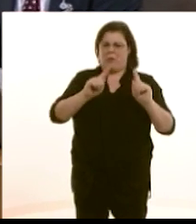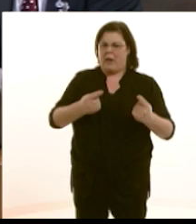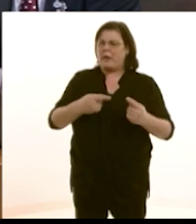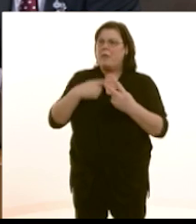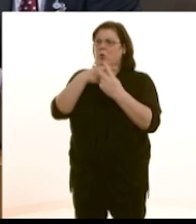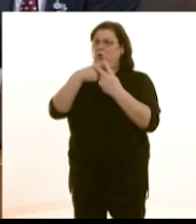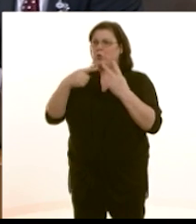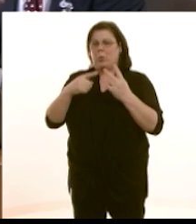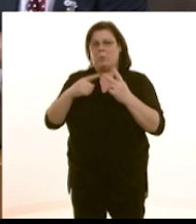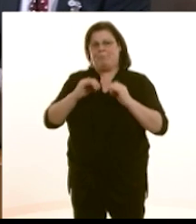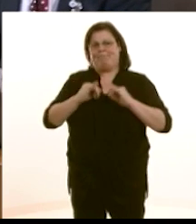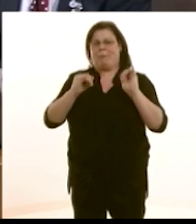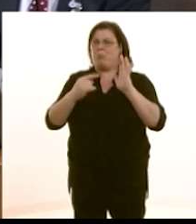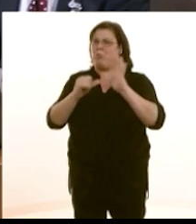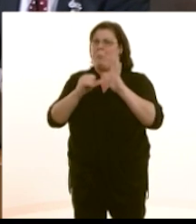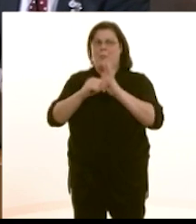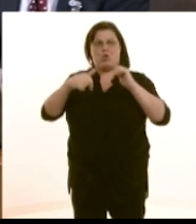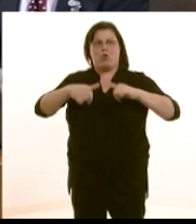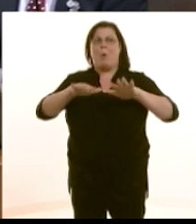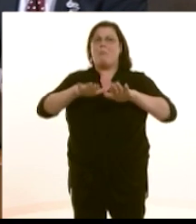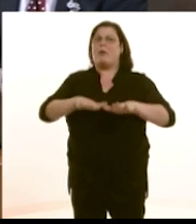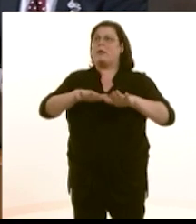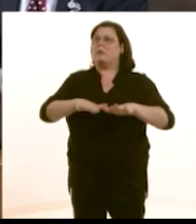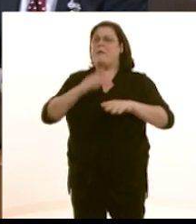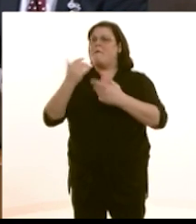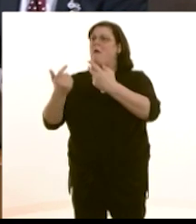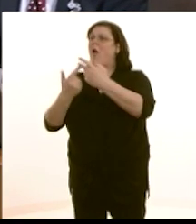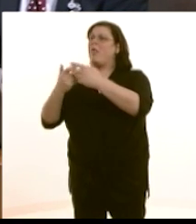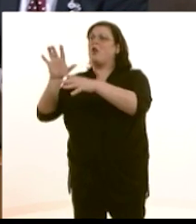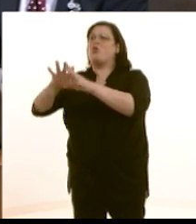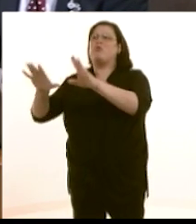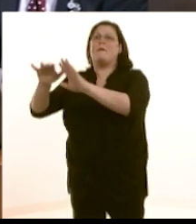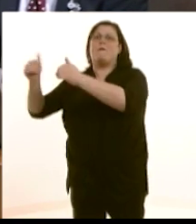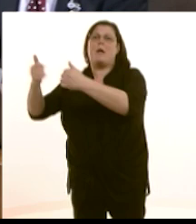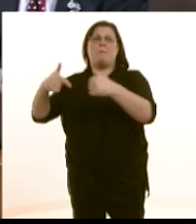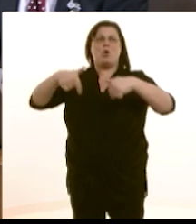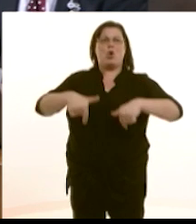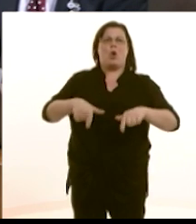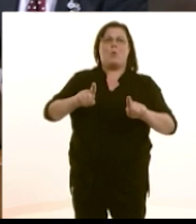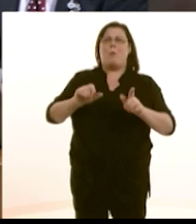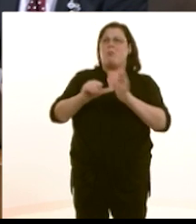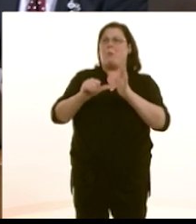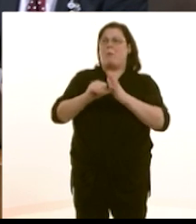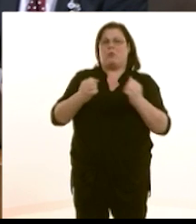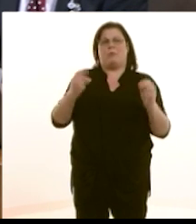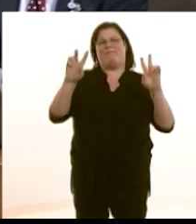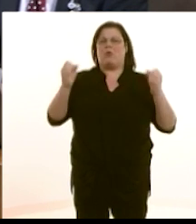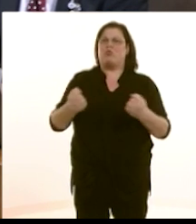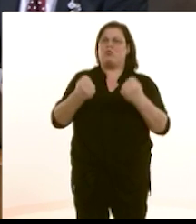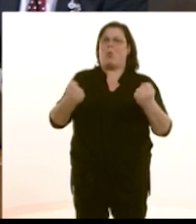industry only in Britain and which donít affect the steel industry elsewhere in Europe. One is the strength of currency, and that is something that Tata have flagged up very